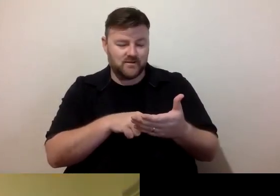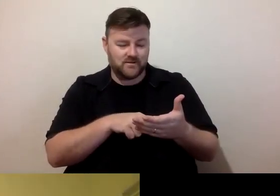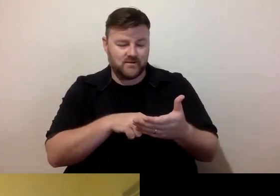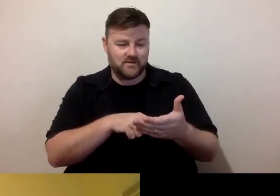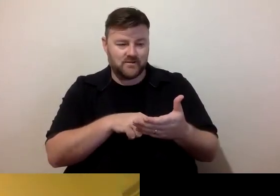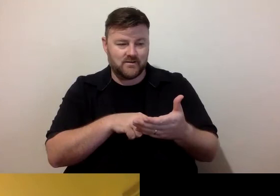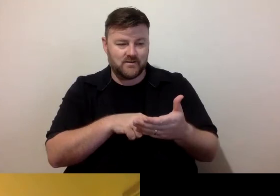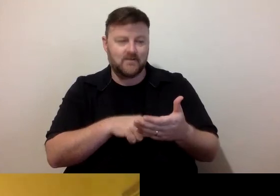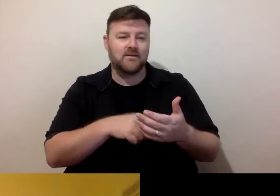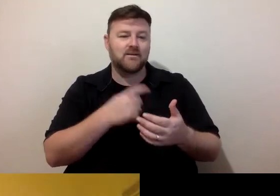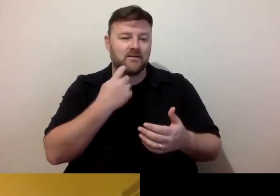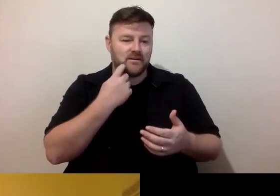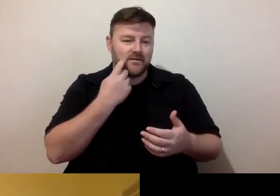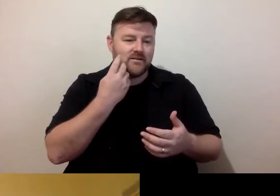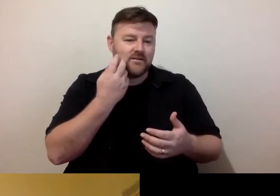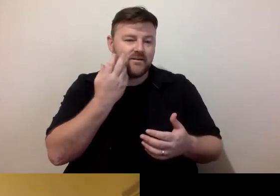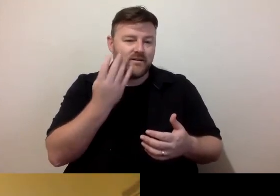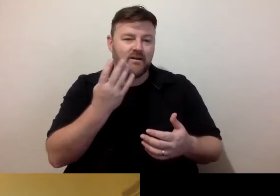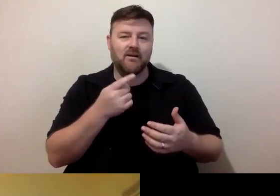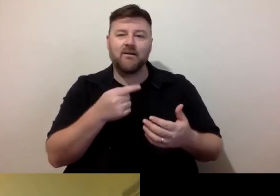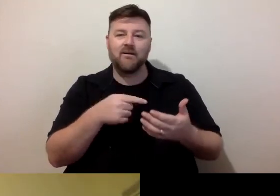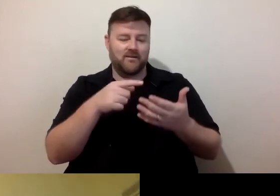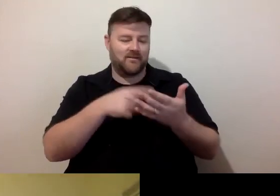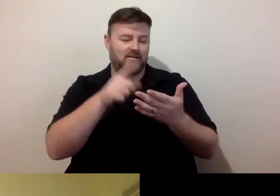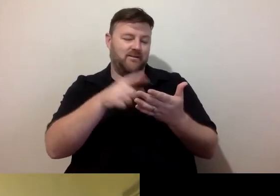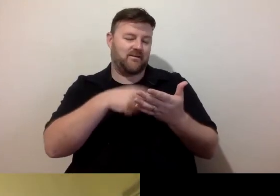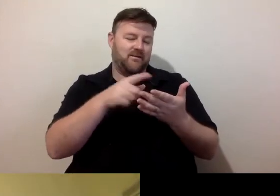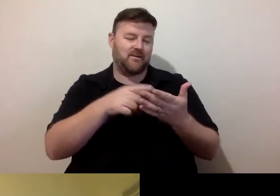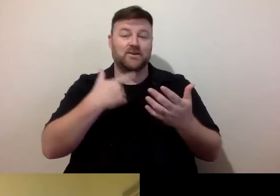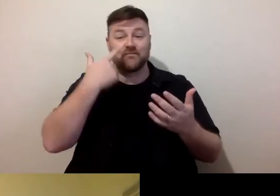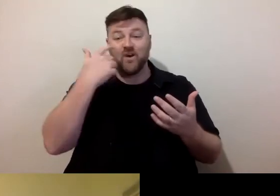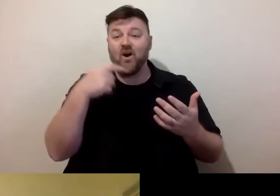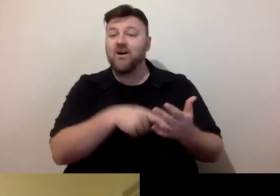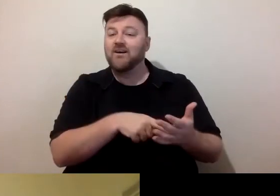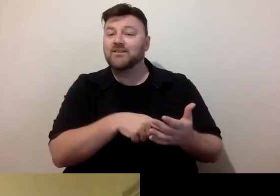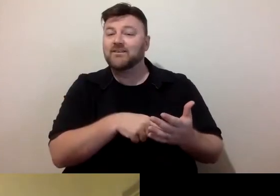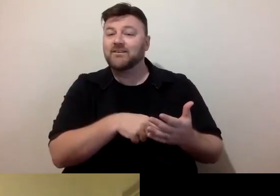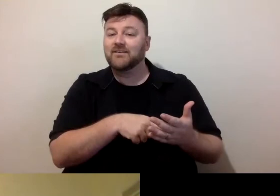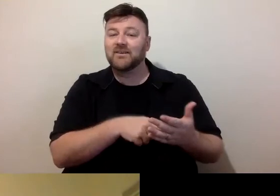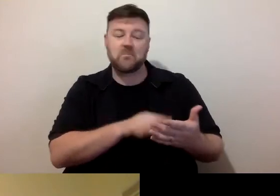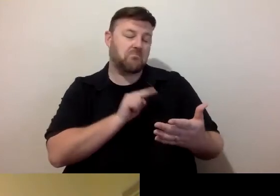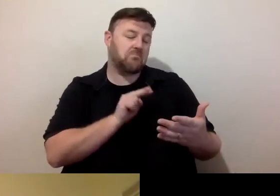five days later pulling out their phone and pulling up a particular one, and sitting with it.